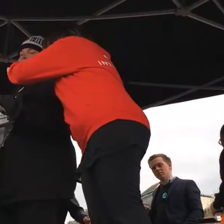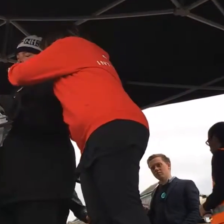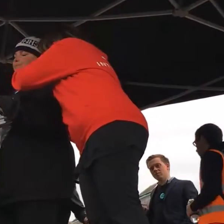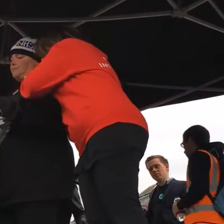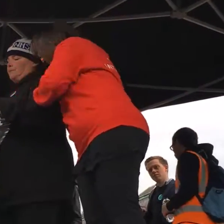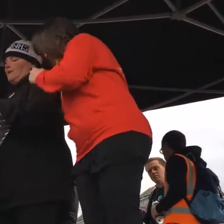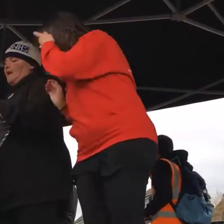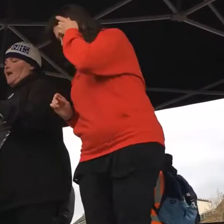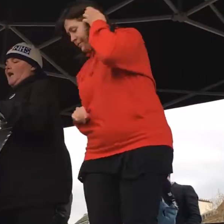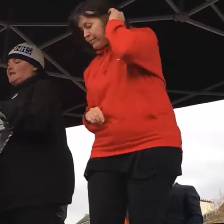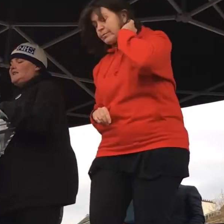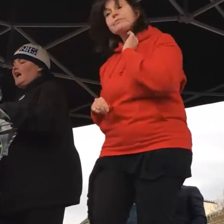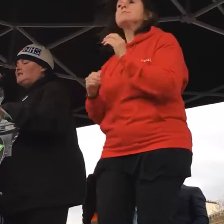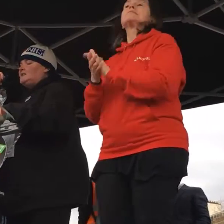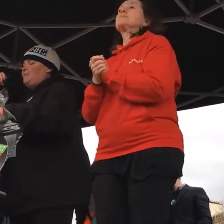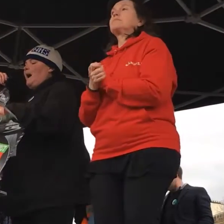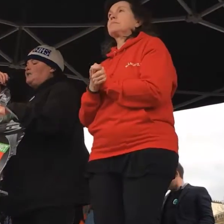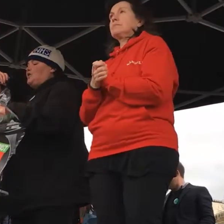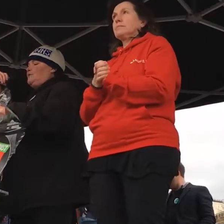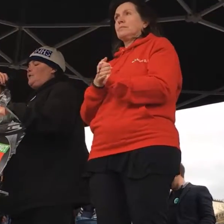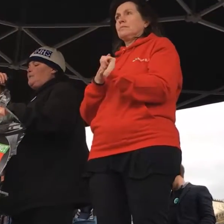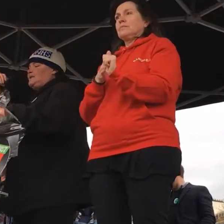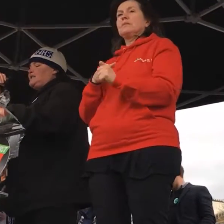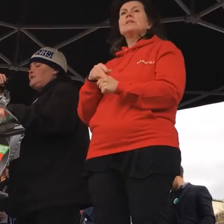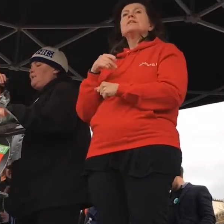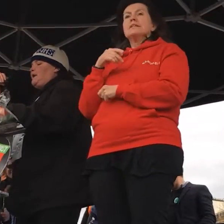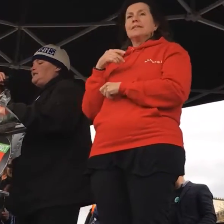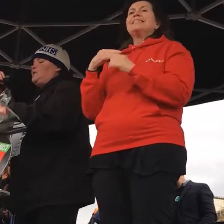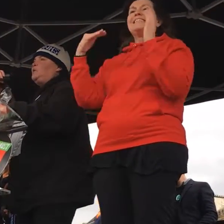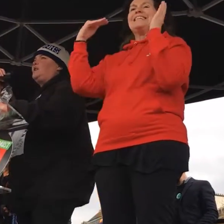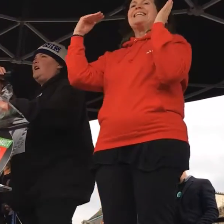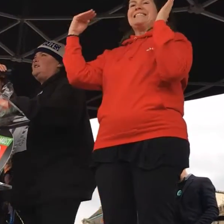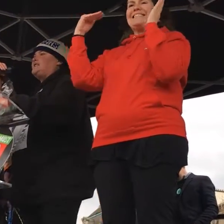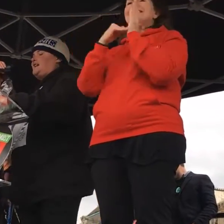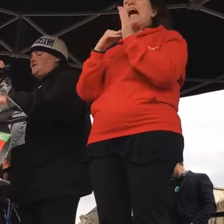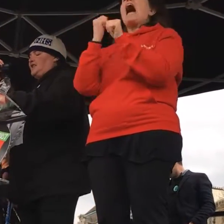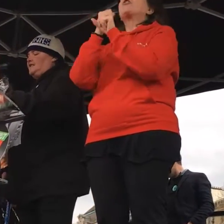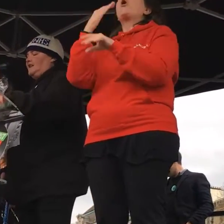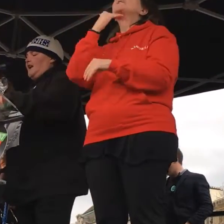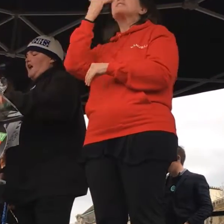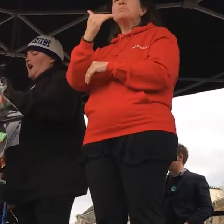and what a month disabled campaigners have had Iain Duncan Smith has gone!